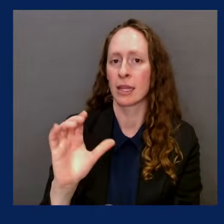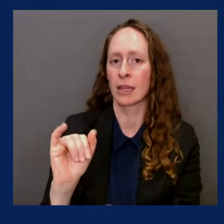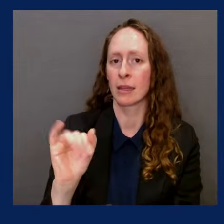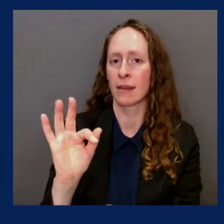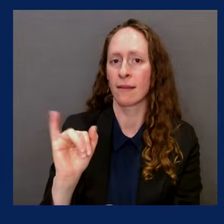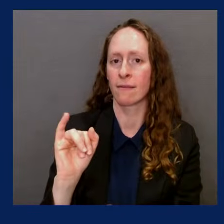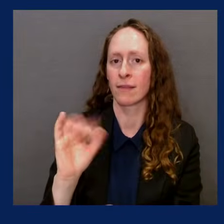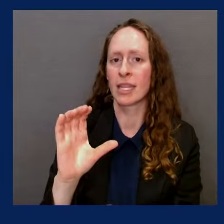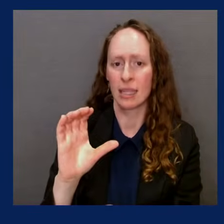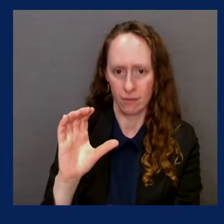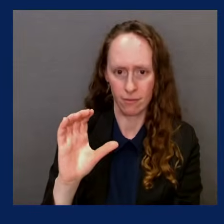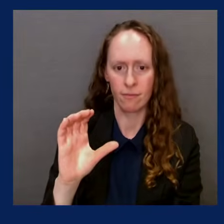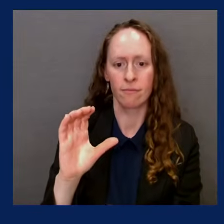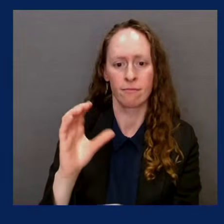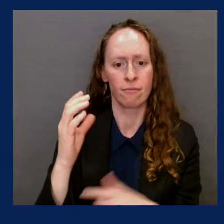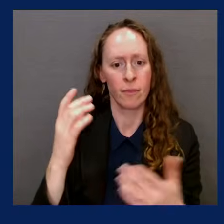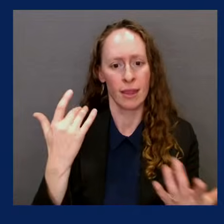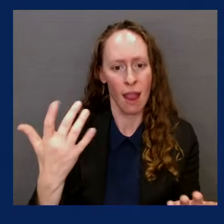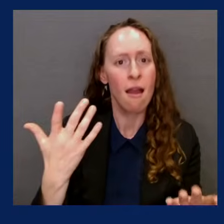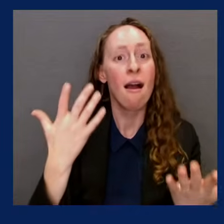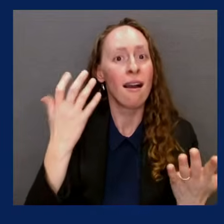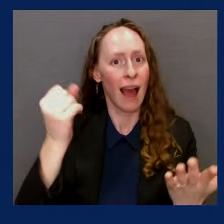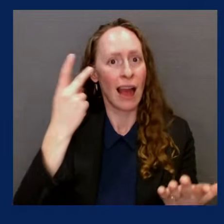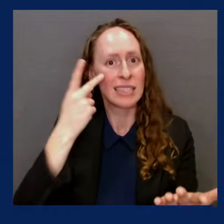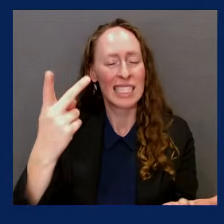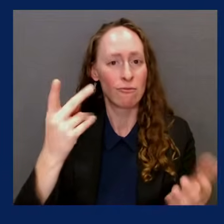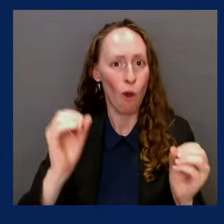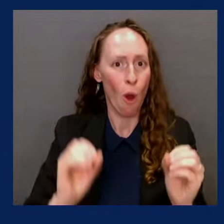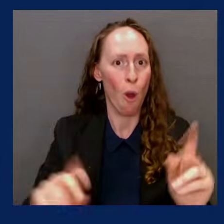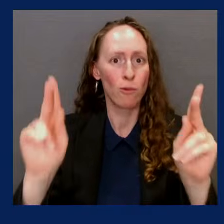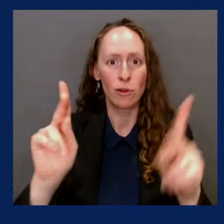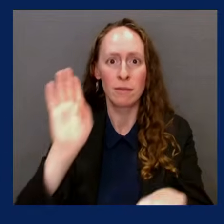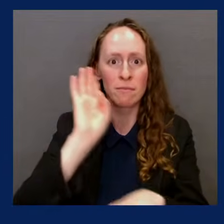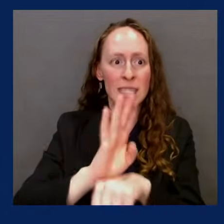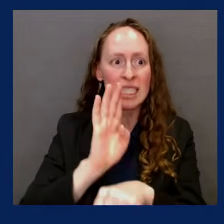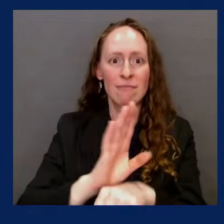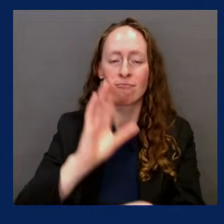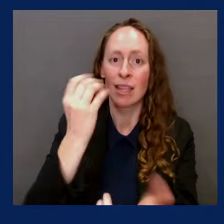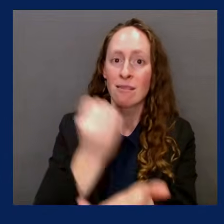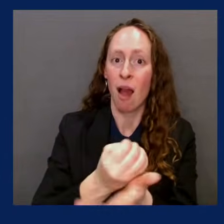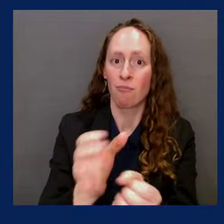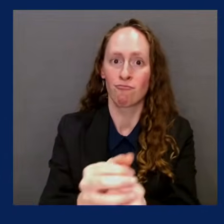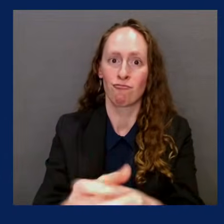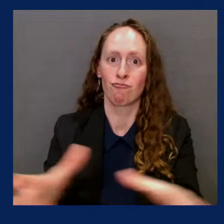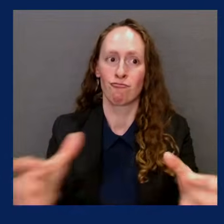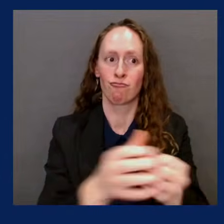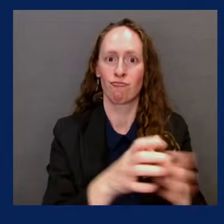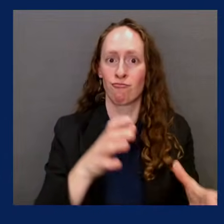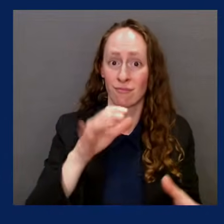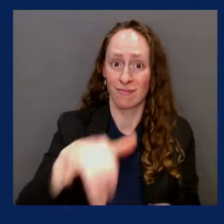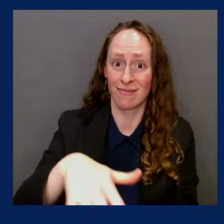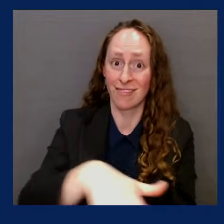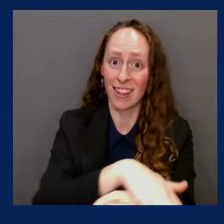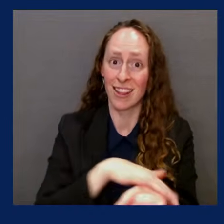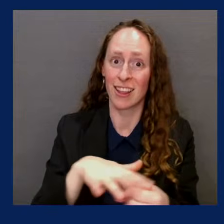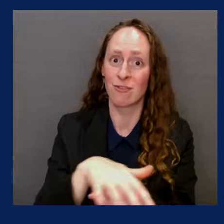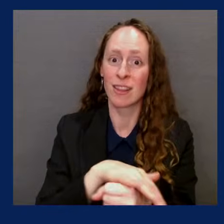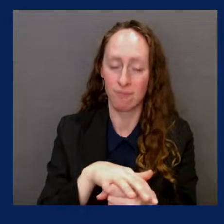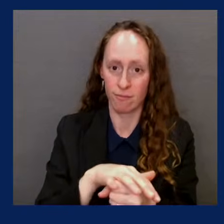and the people of our region. For Australia, this is about investing in our capability and investing in our relationships.